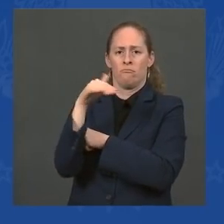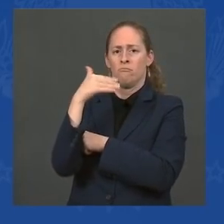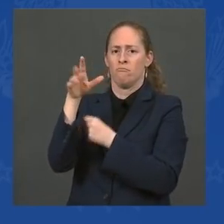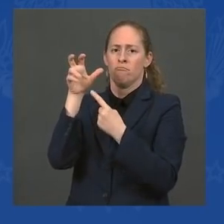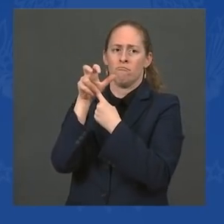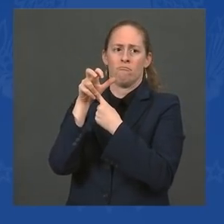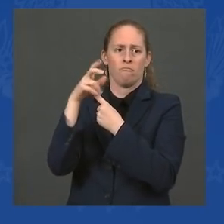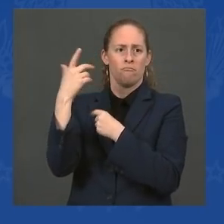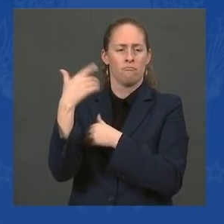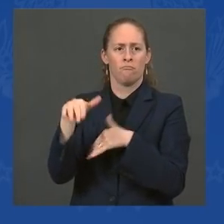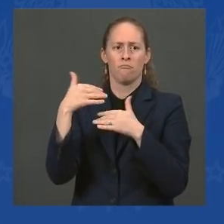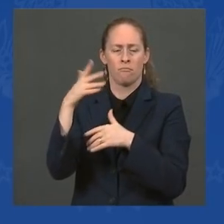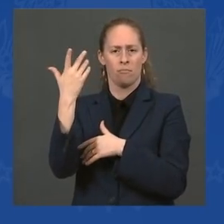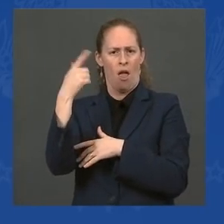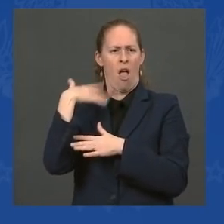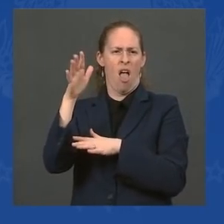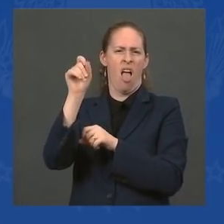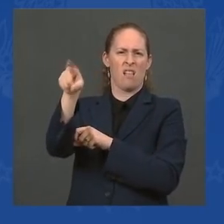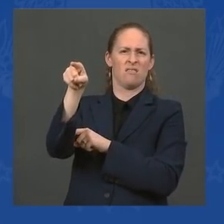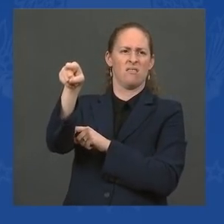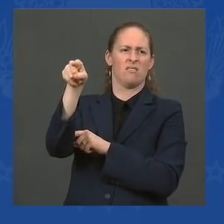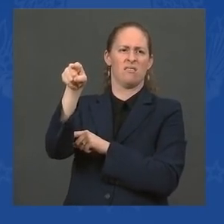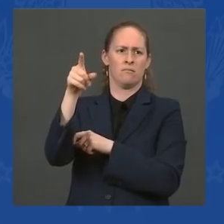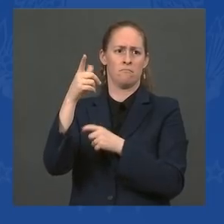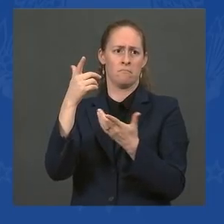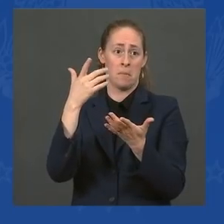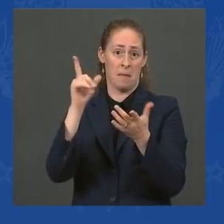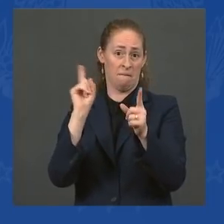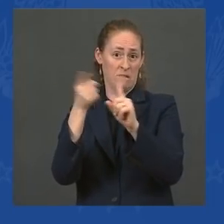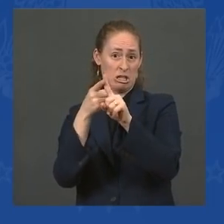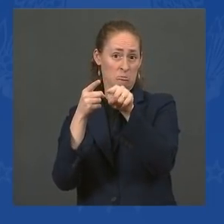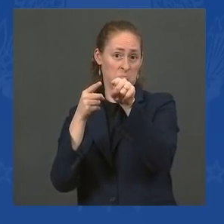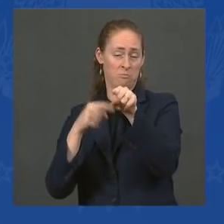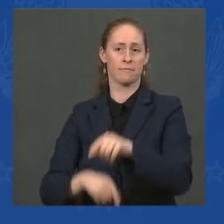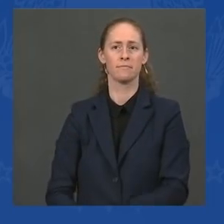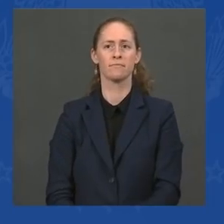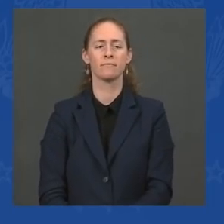and where we're headed. So, with that, Secretary Yellen. Secretary Yellen: Thank you, Cedric. Thank you, Mr. President.